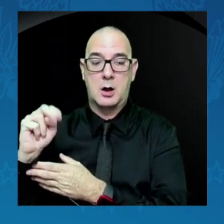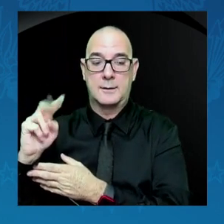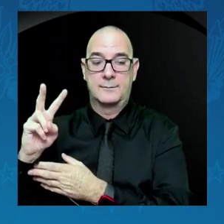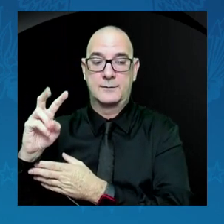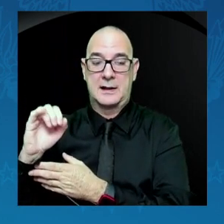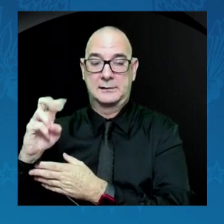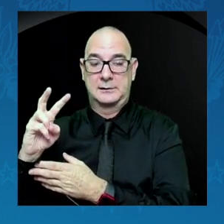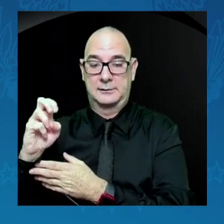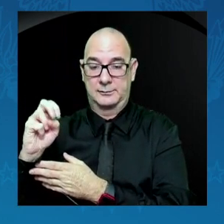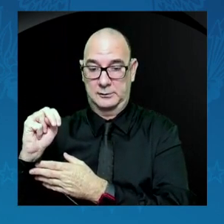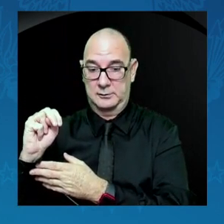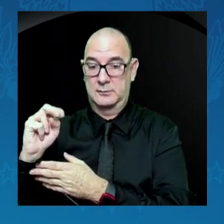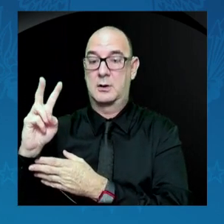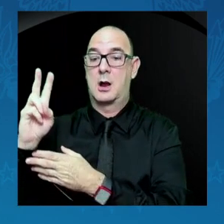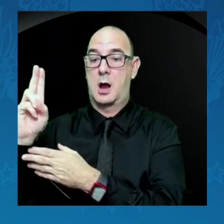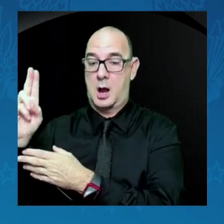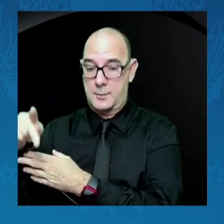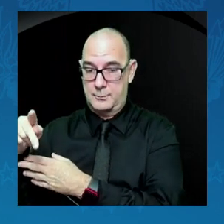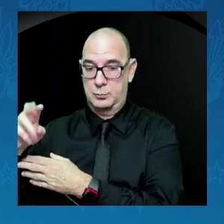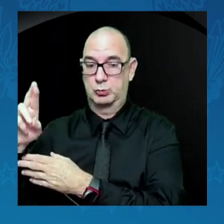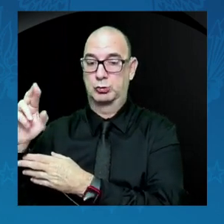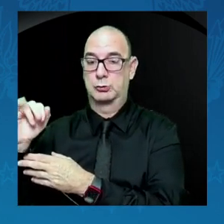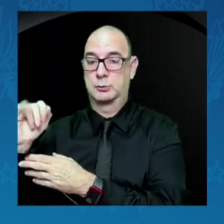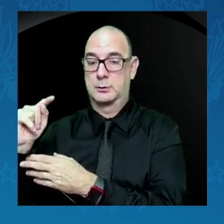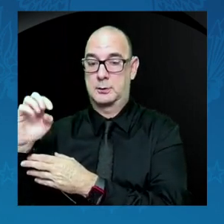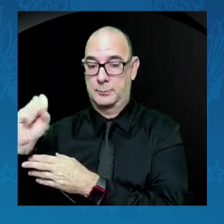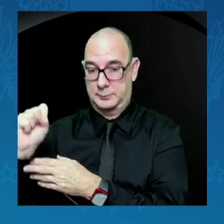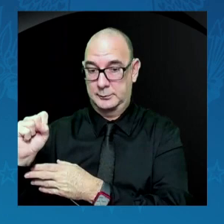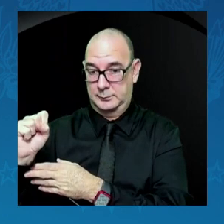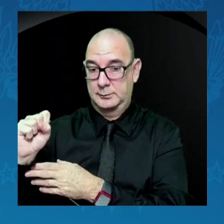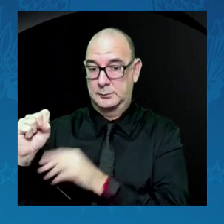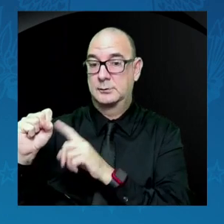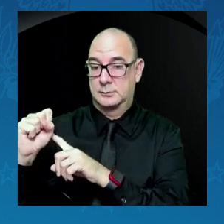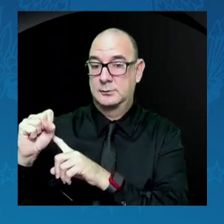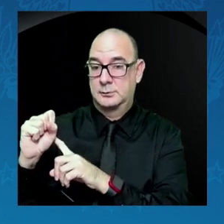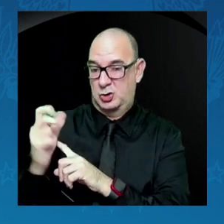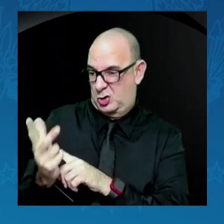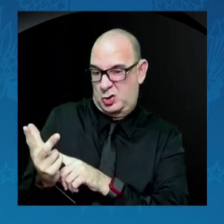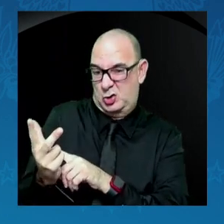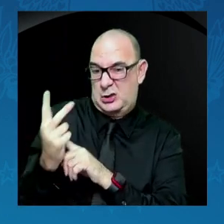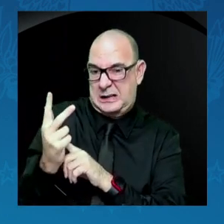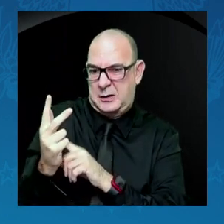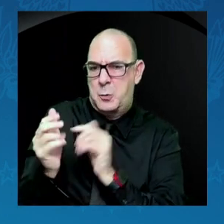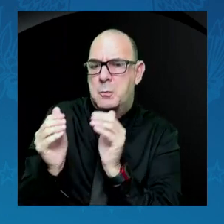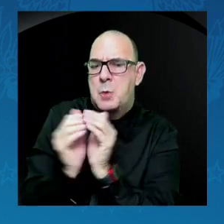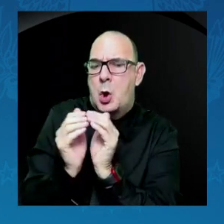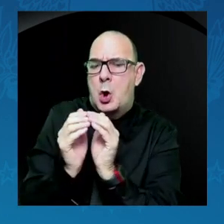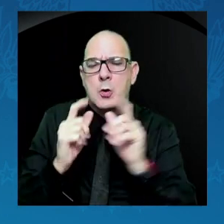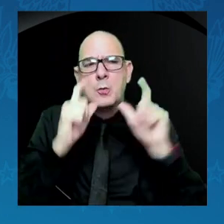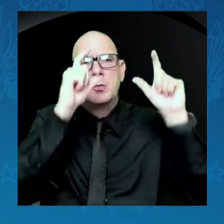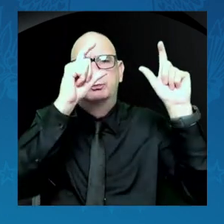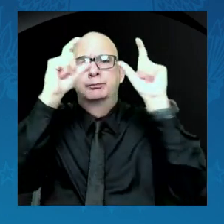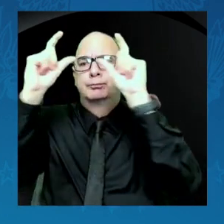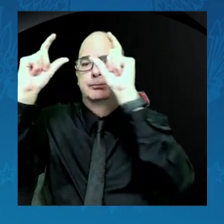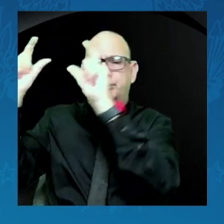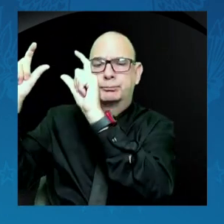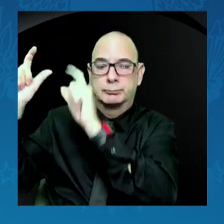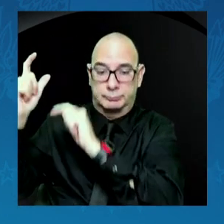It's going to be three little small satellites. They're expected to launch in 2027,